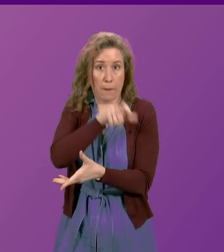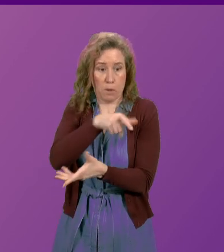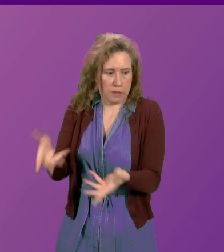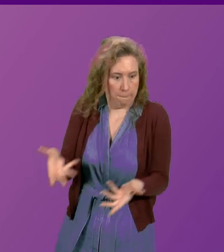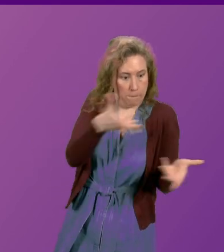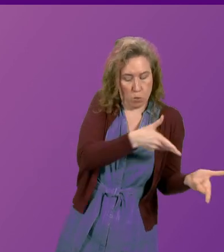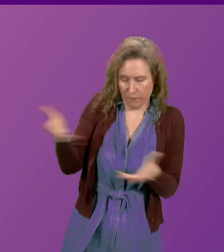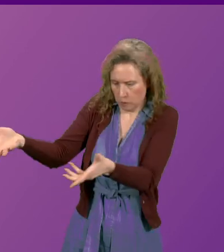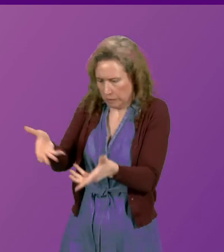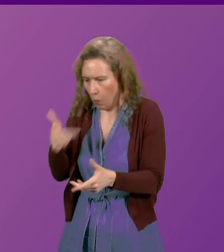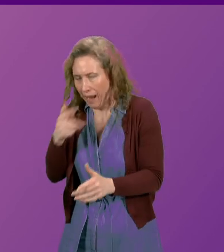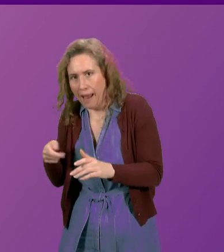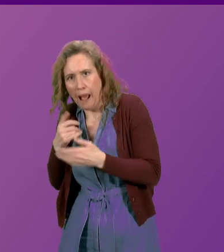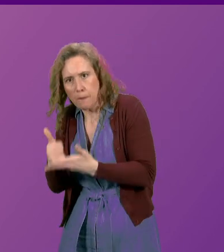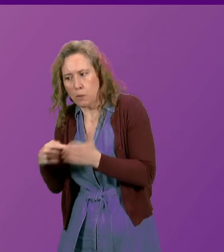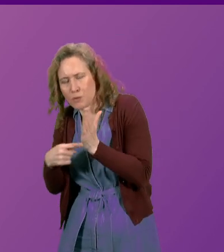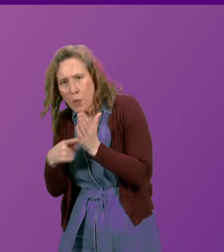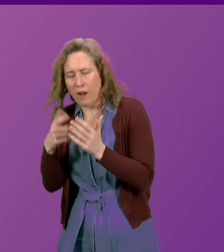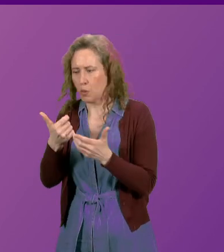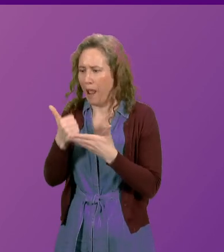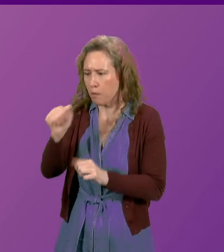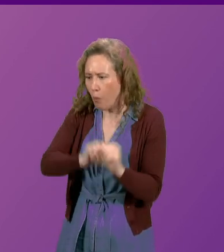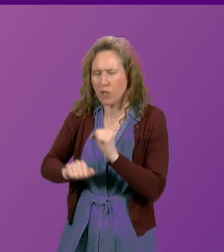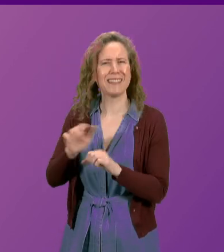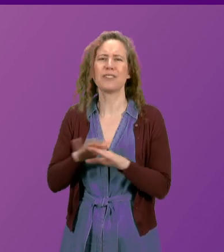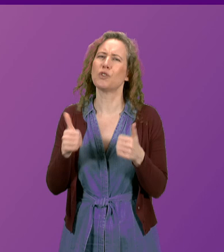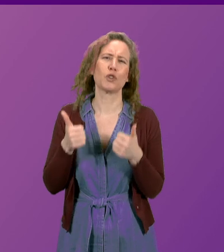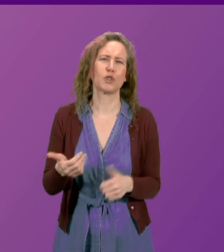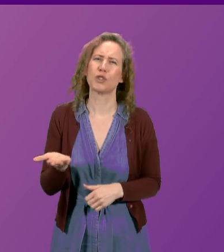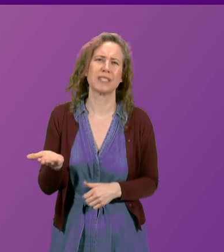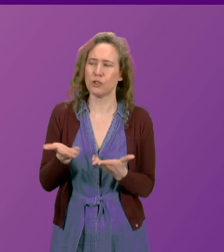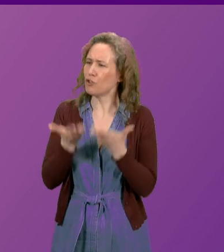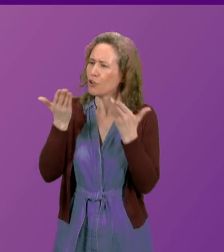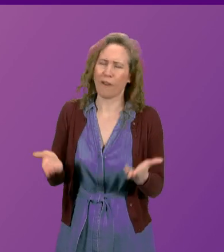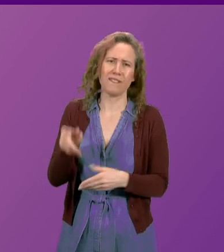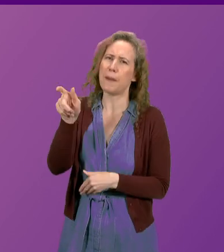That unbearable situation is unfair to patients and staff.